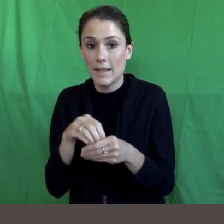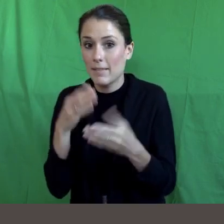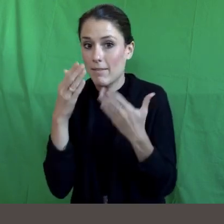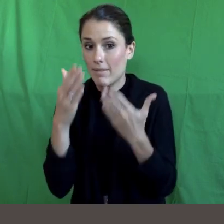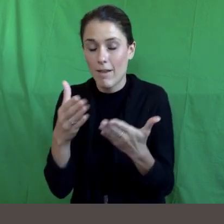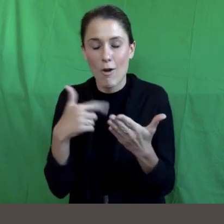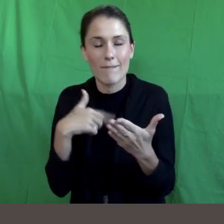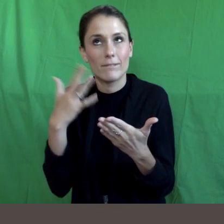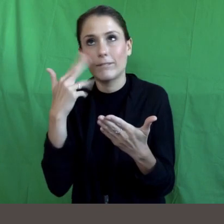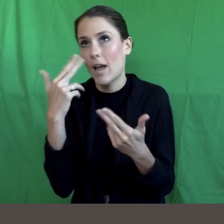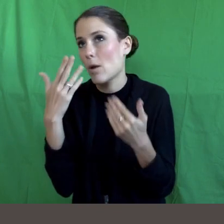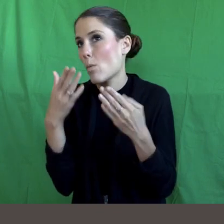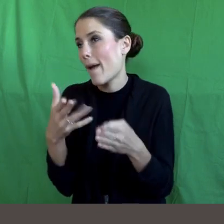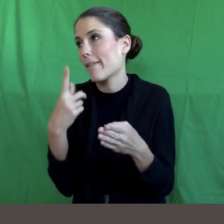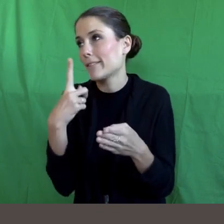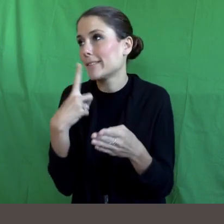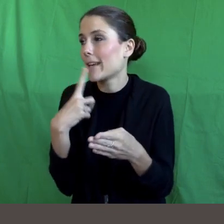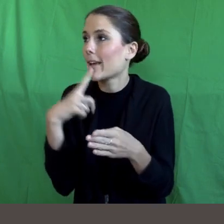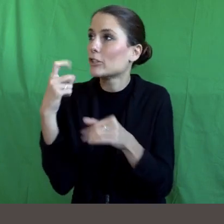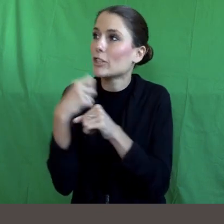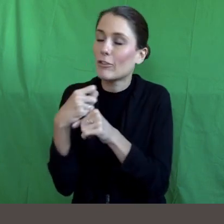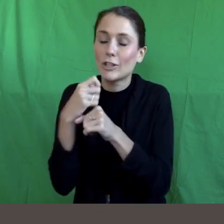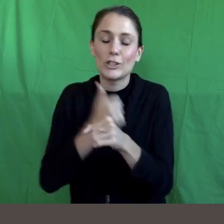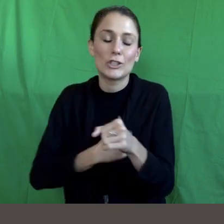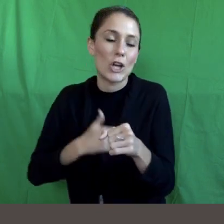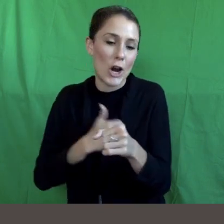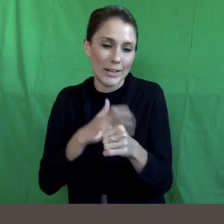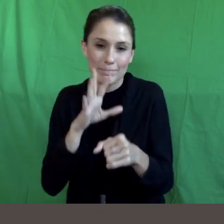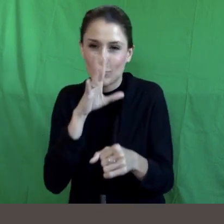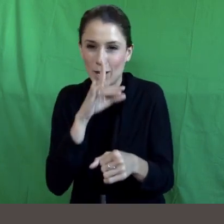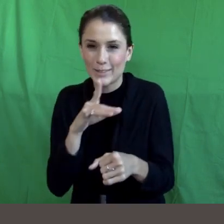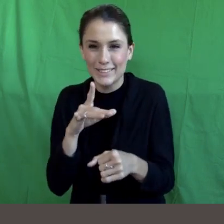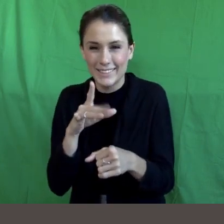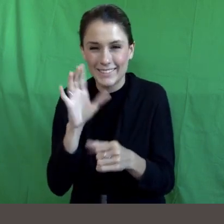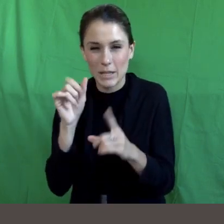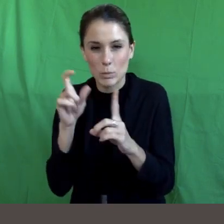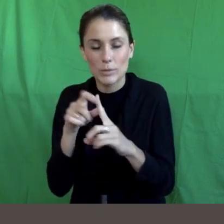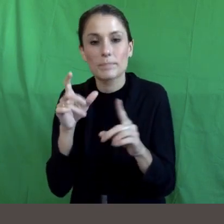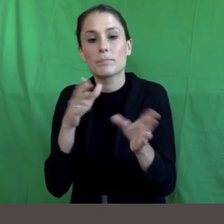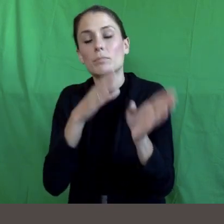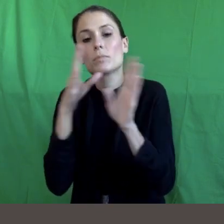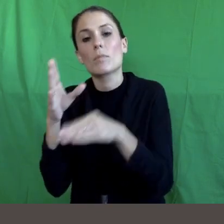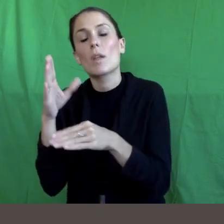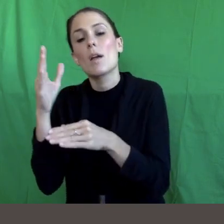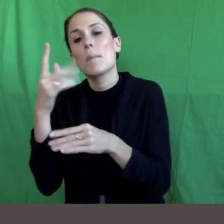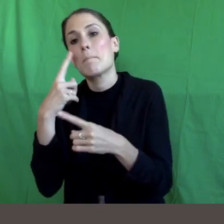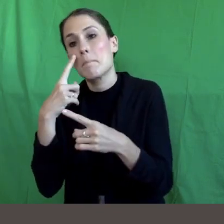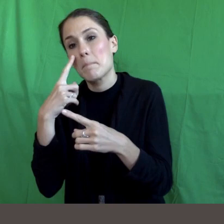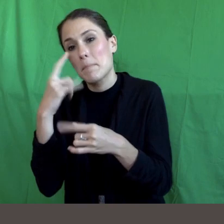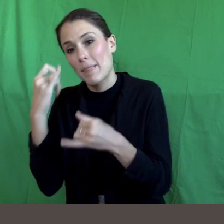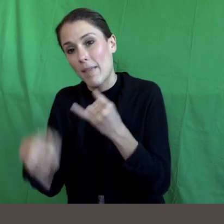There's a lot of generators in there and I have a funny way of saying generators as it is. I apologize for that. And finally, we have this list right here.